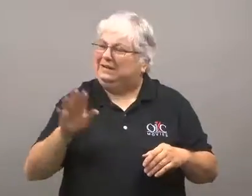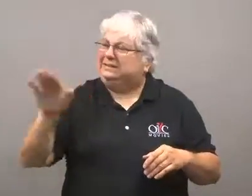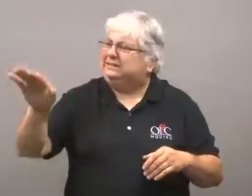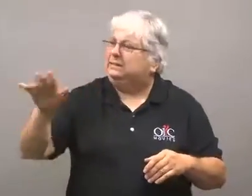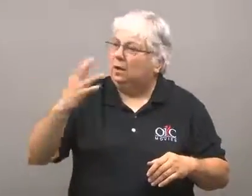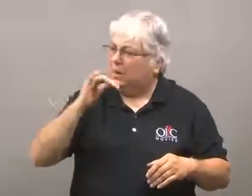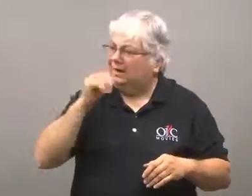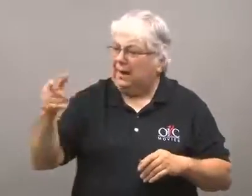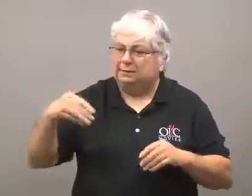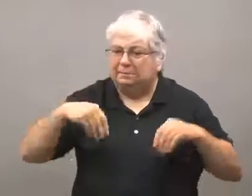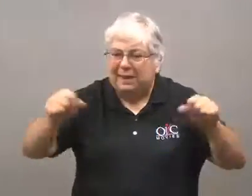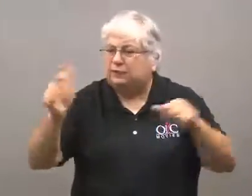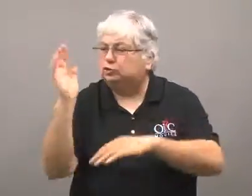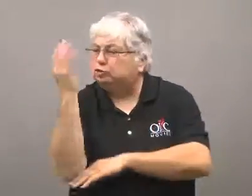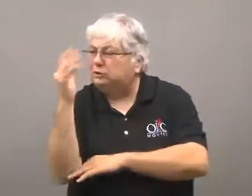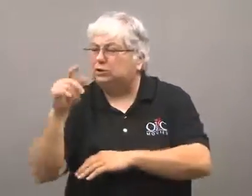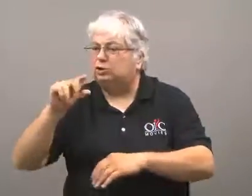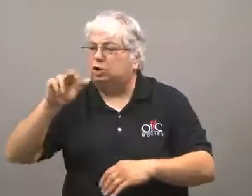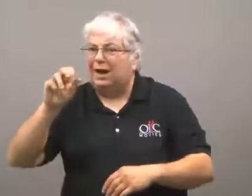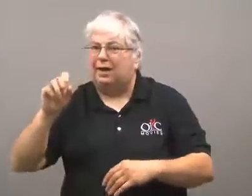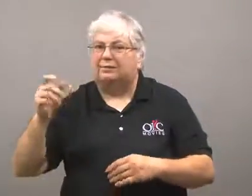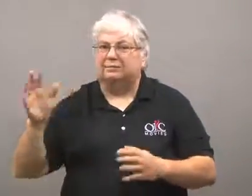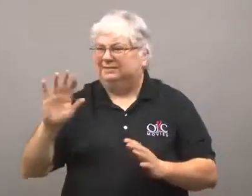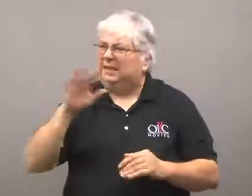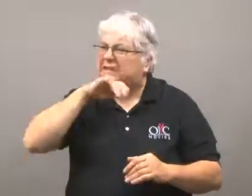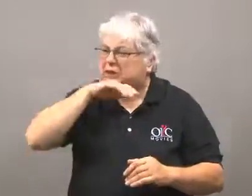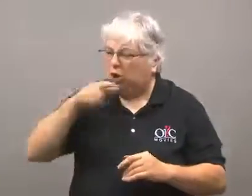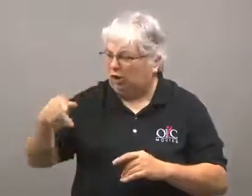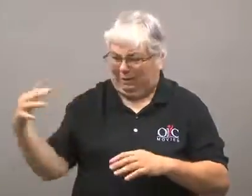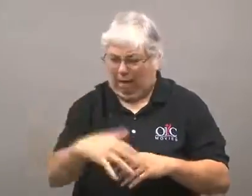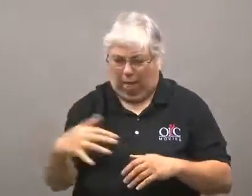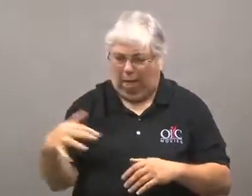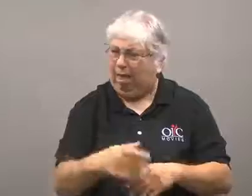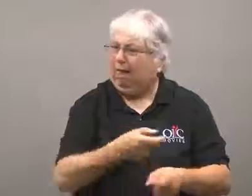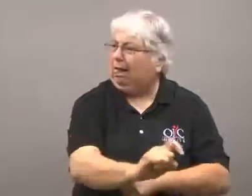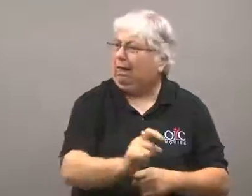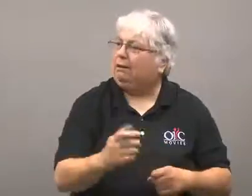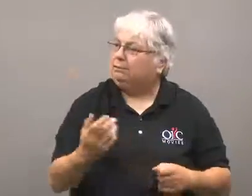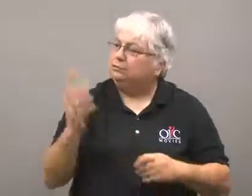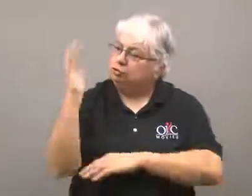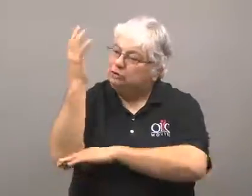They're being encouraged to plant trees and grass.